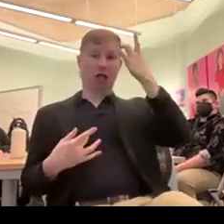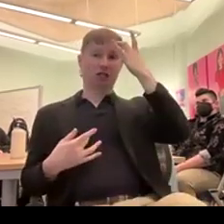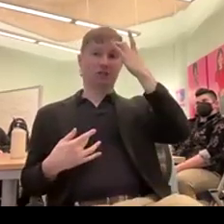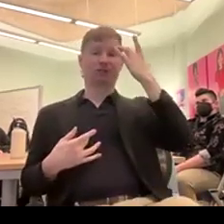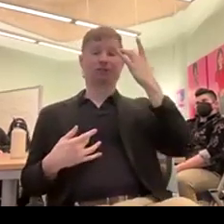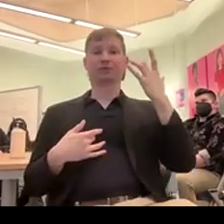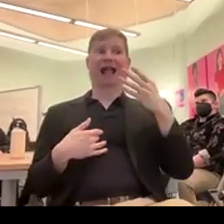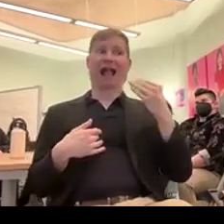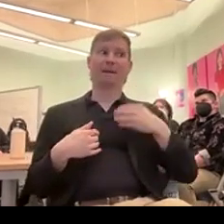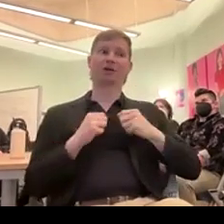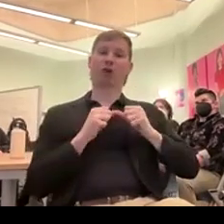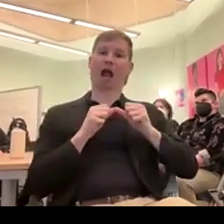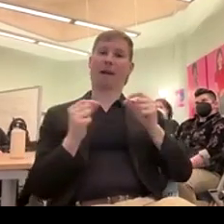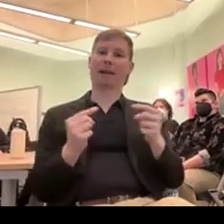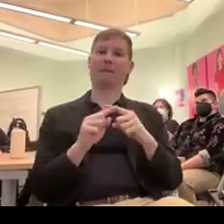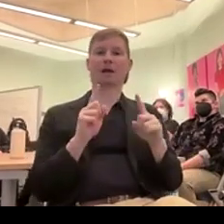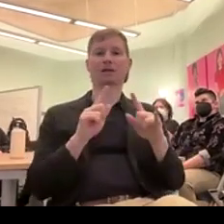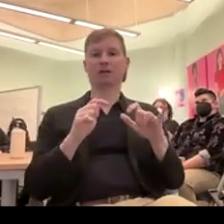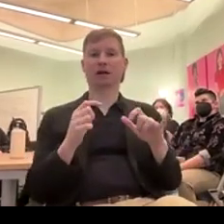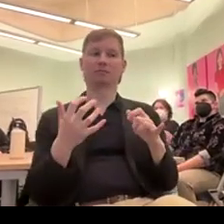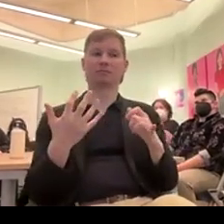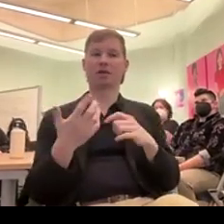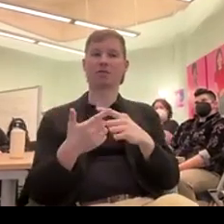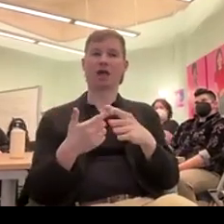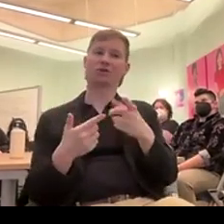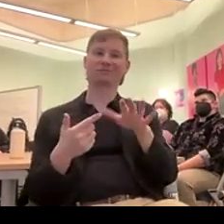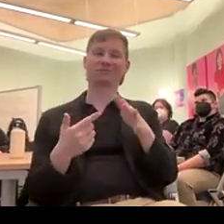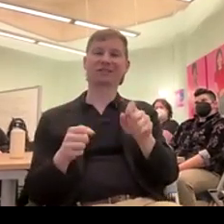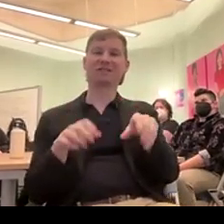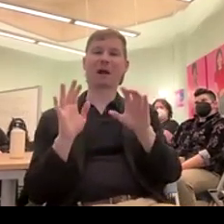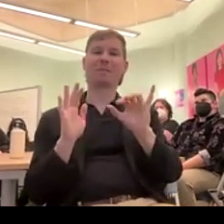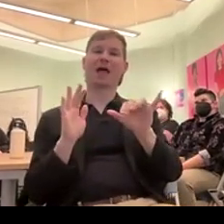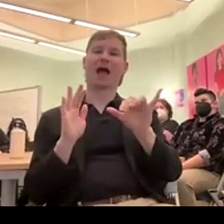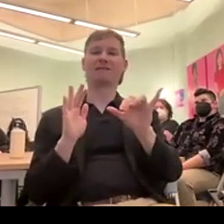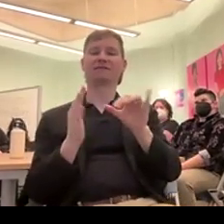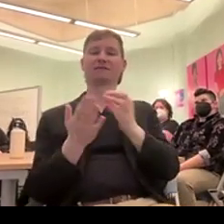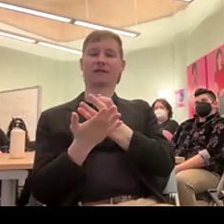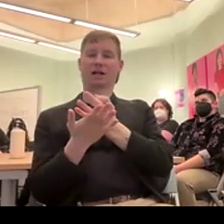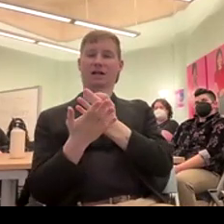your schedule which is helpful for my physical illnesses and chronic pain, but then also then you